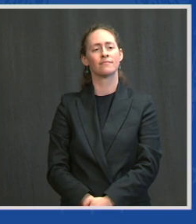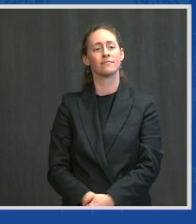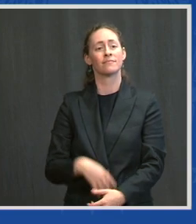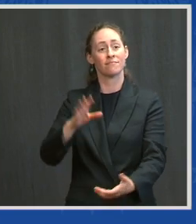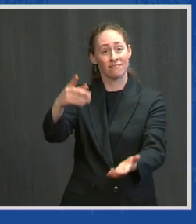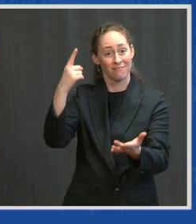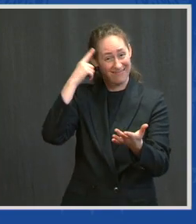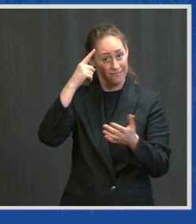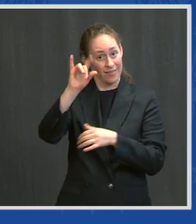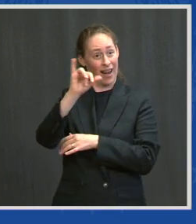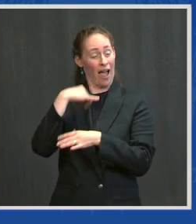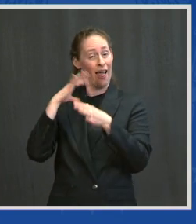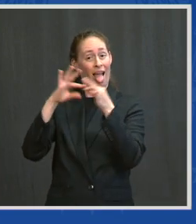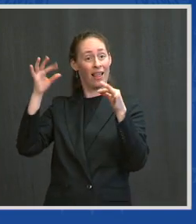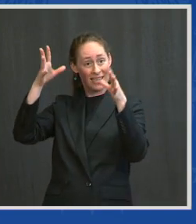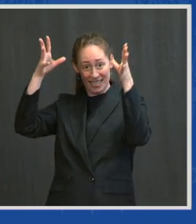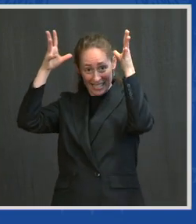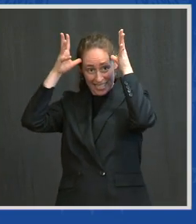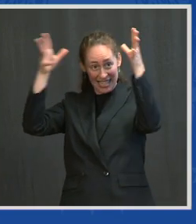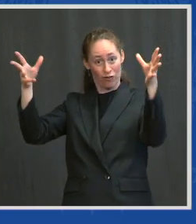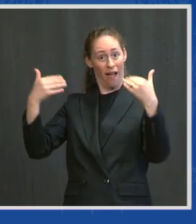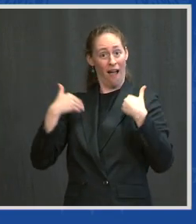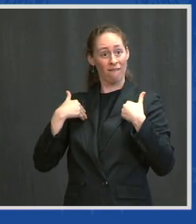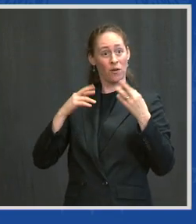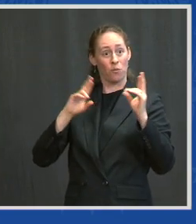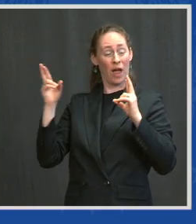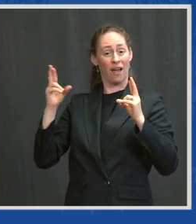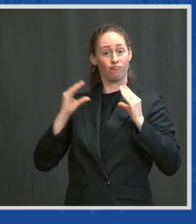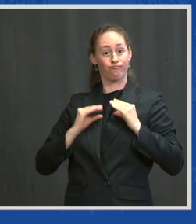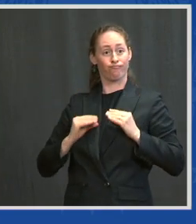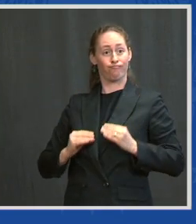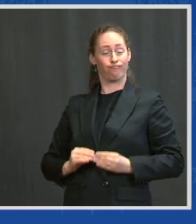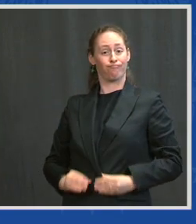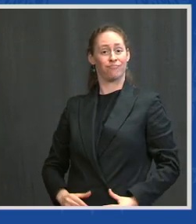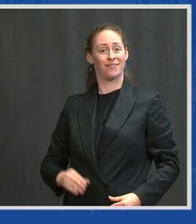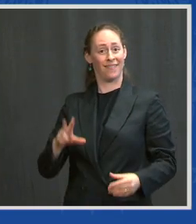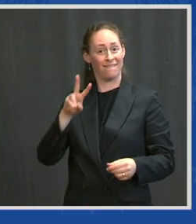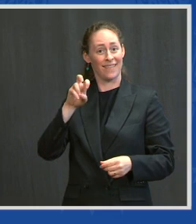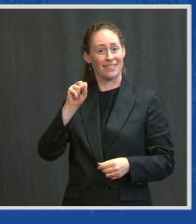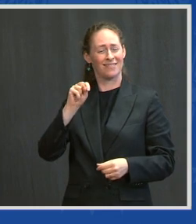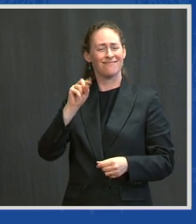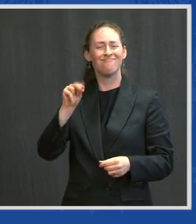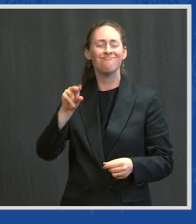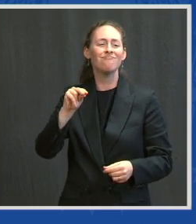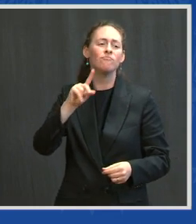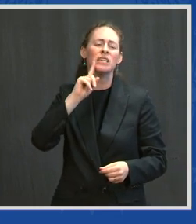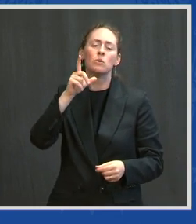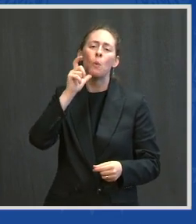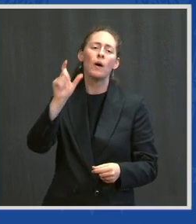Responsible gun owners will tell you that there are too many people today who are able to buy a gun